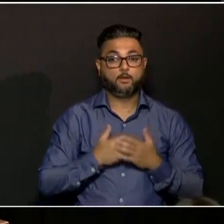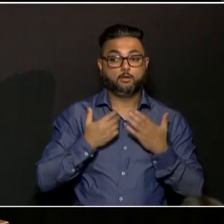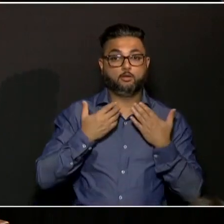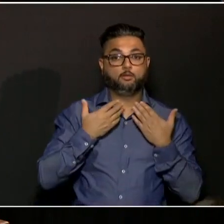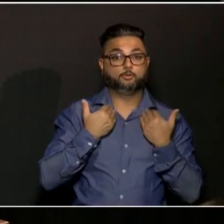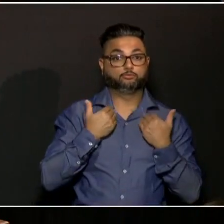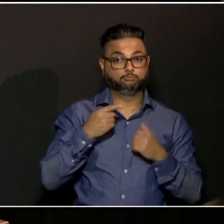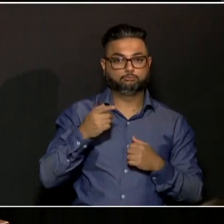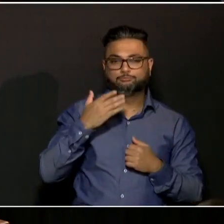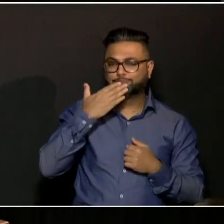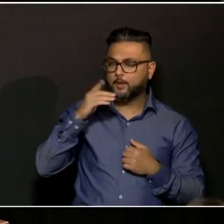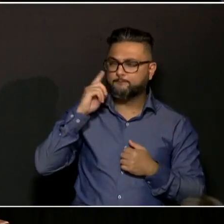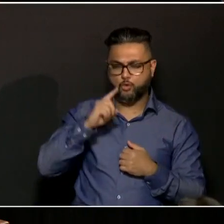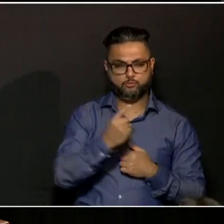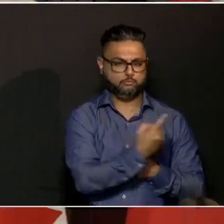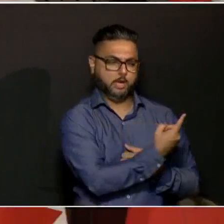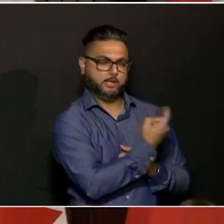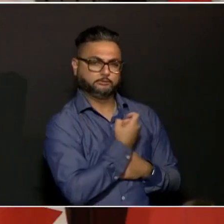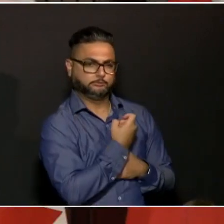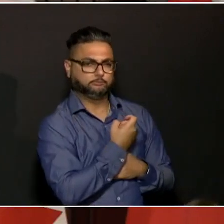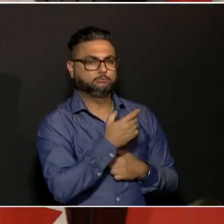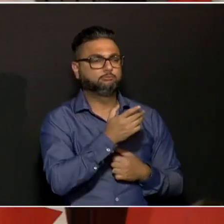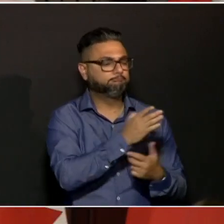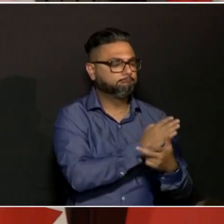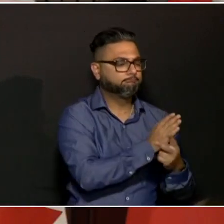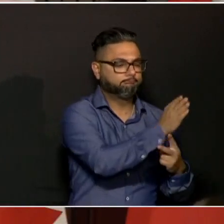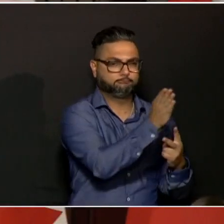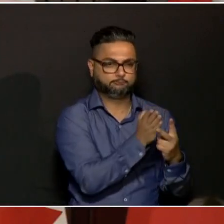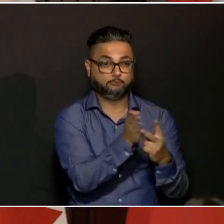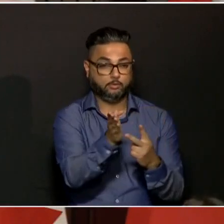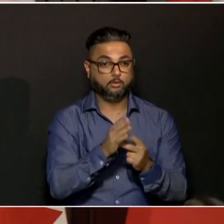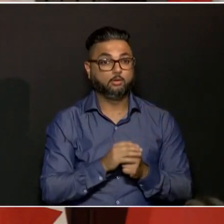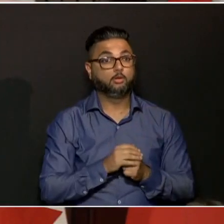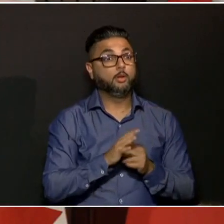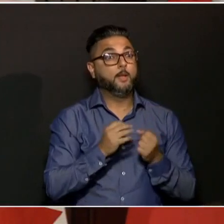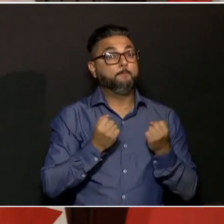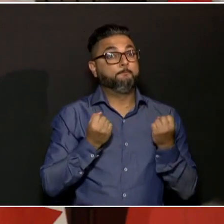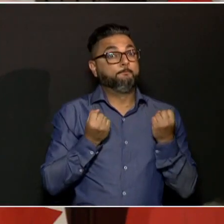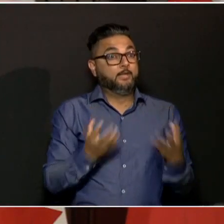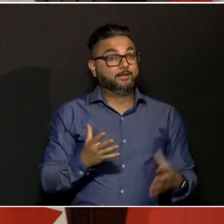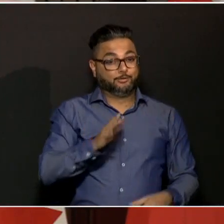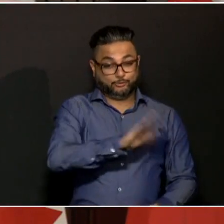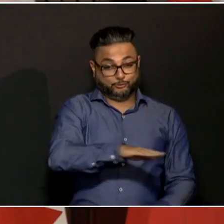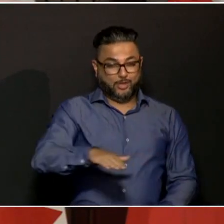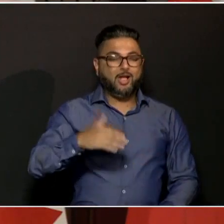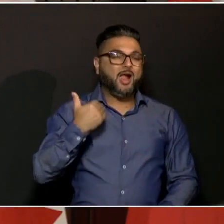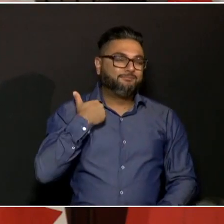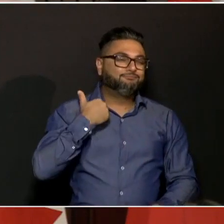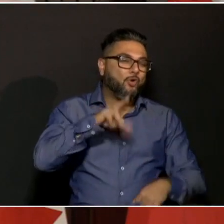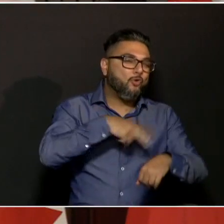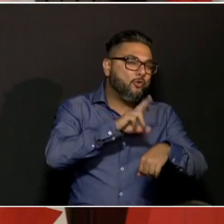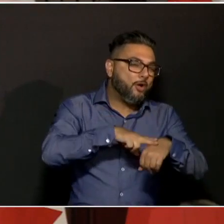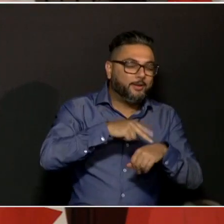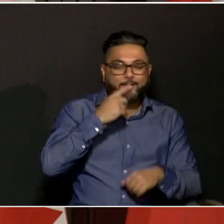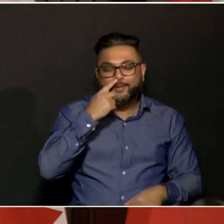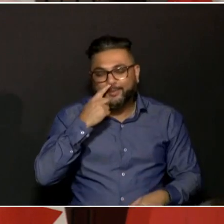Thank you for the question and there's two ways we can do with this issue because we know many, many children